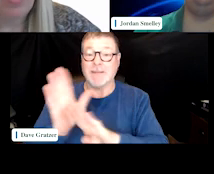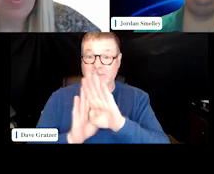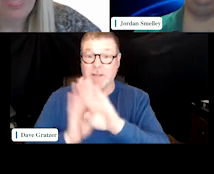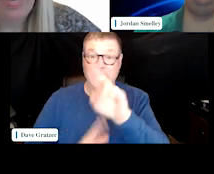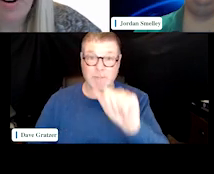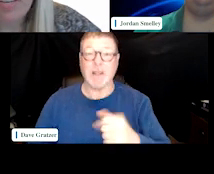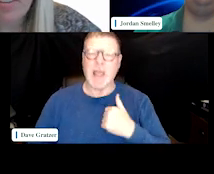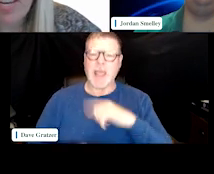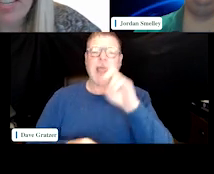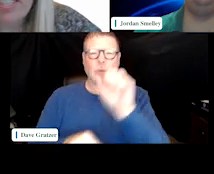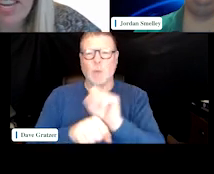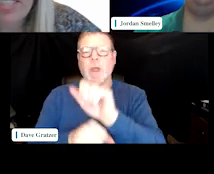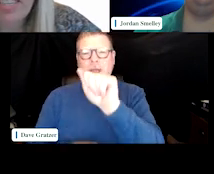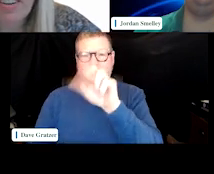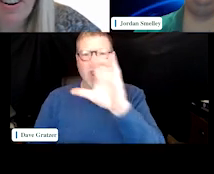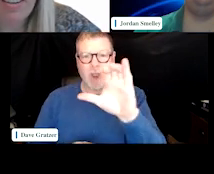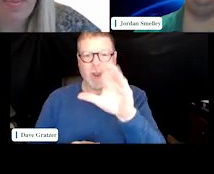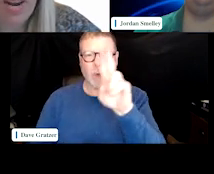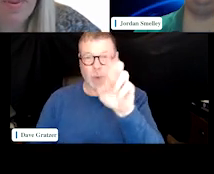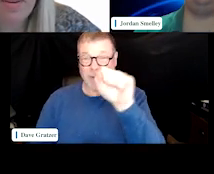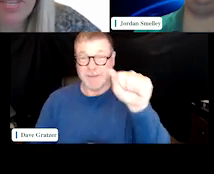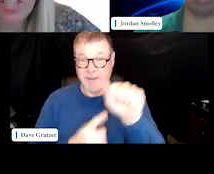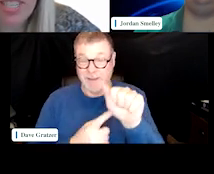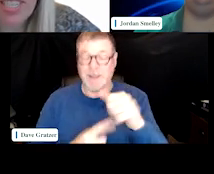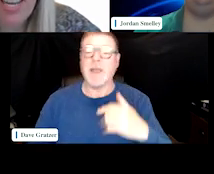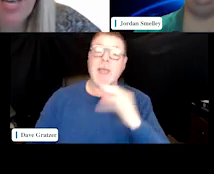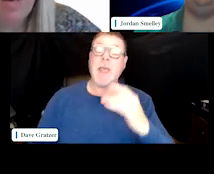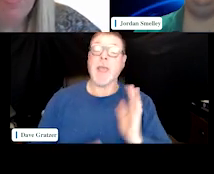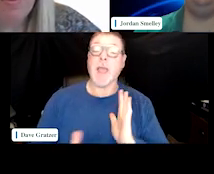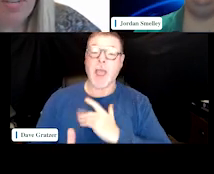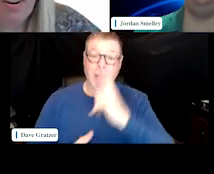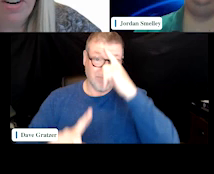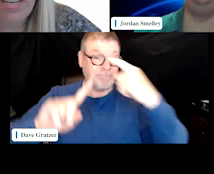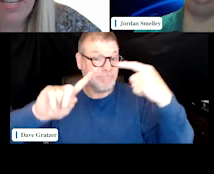I do work at The Arc of the United States, and our primary mission through The Arc